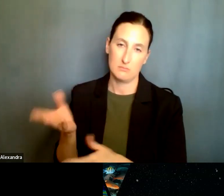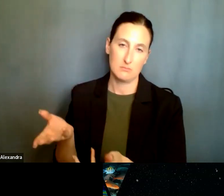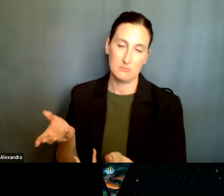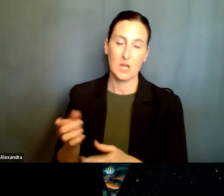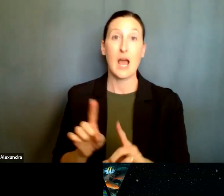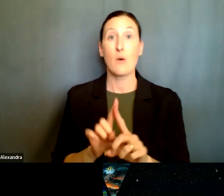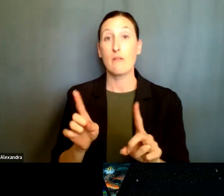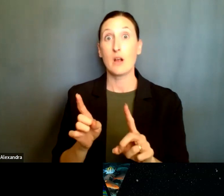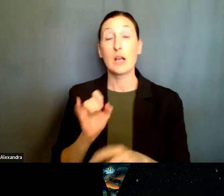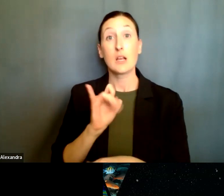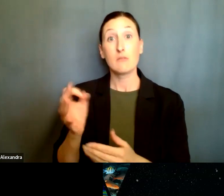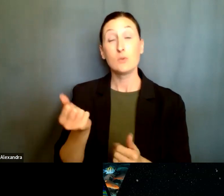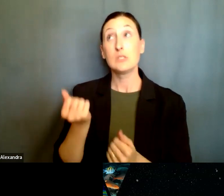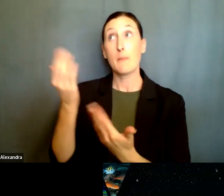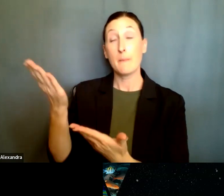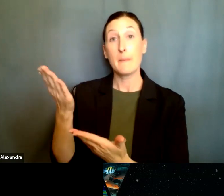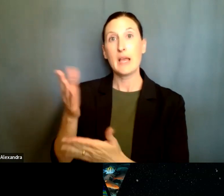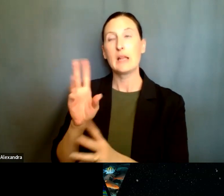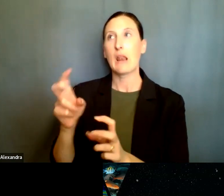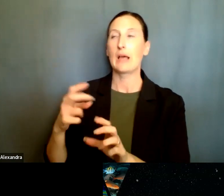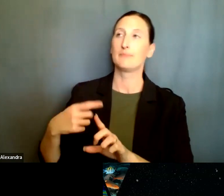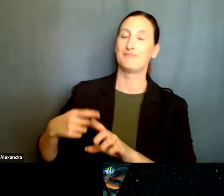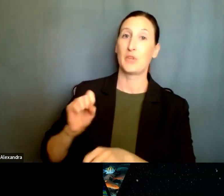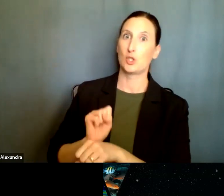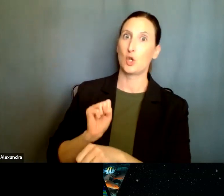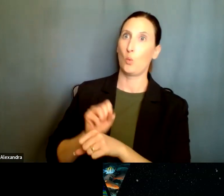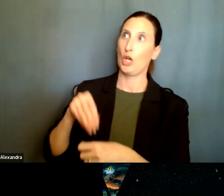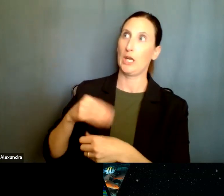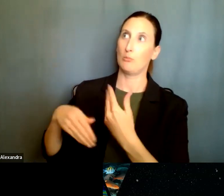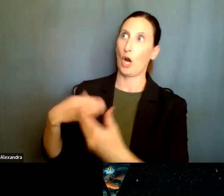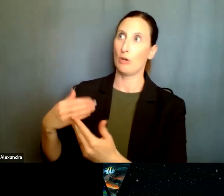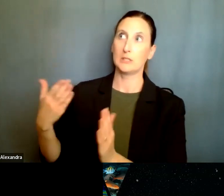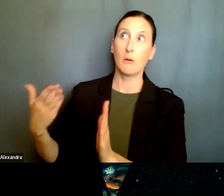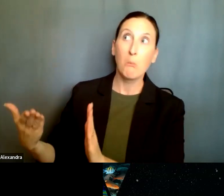things that are works in progress, or submitting something and getting feedback and then building on it and then